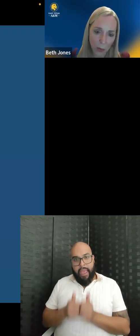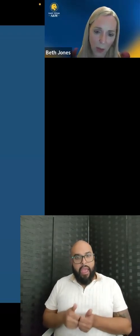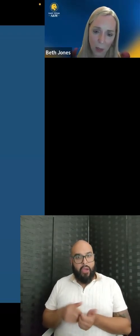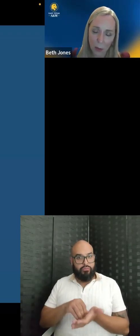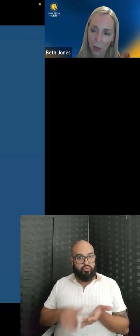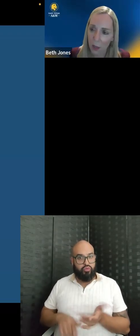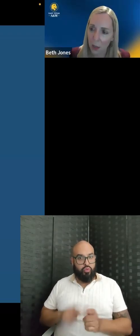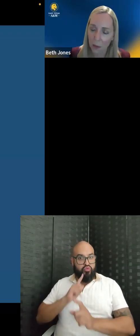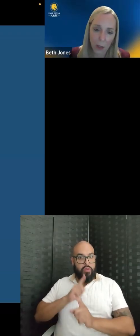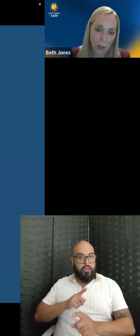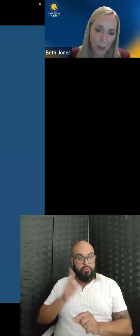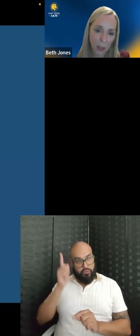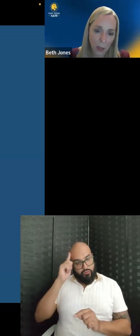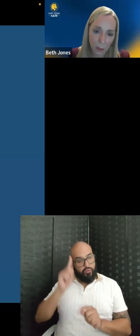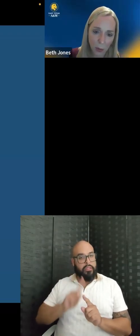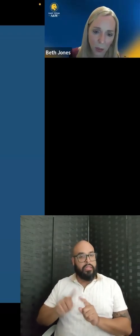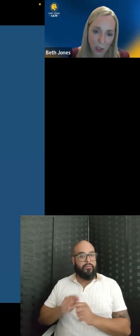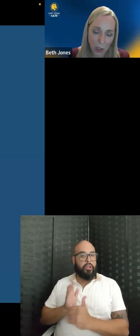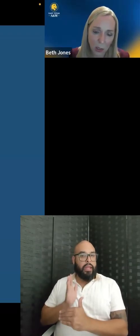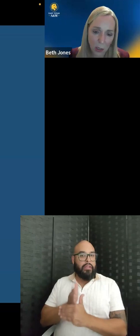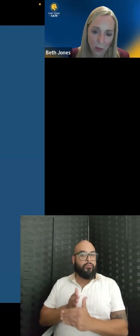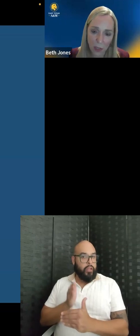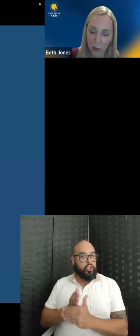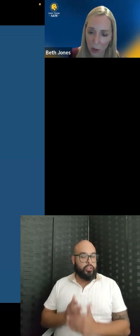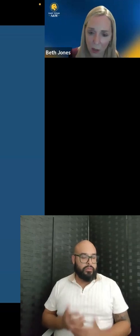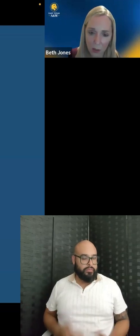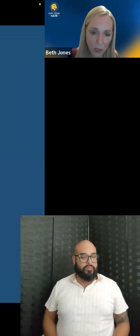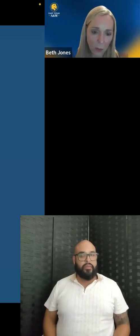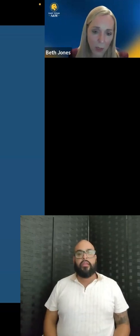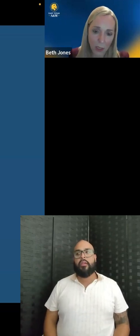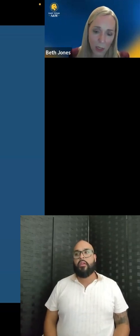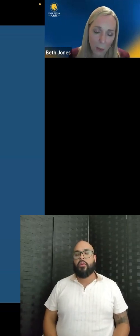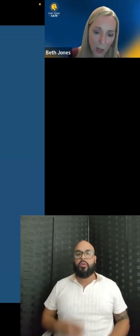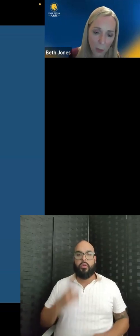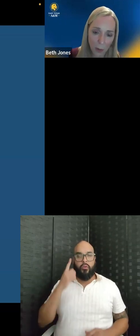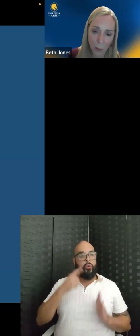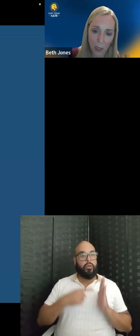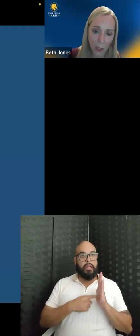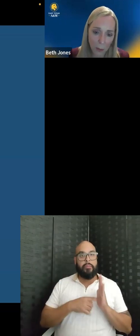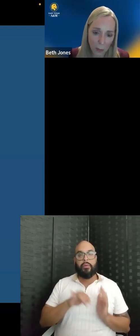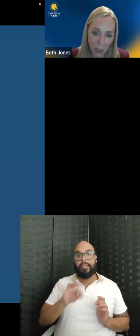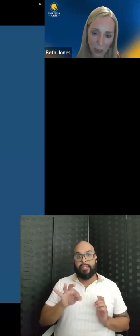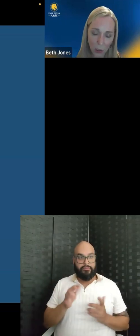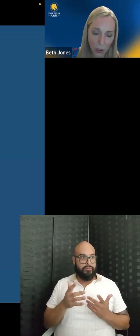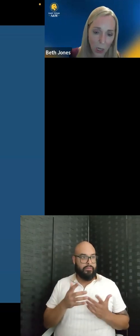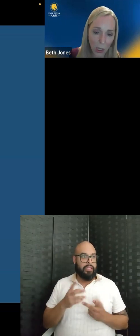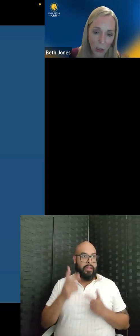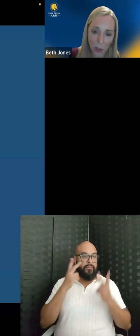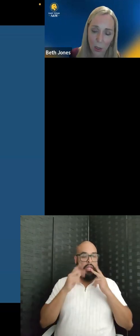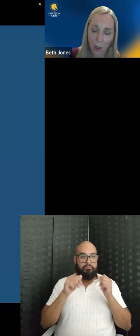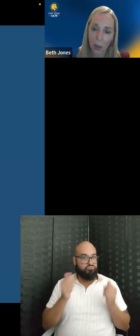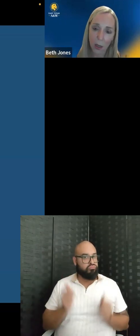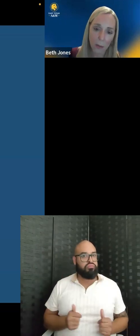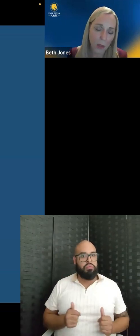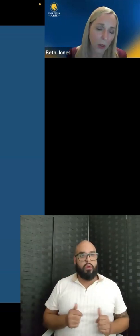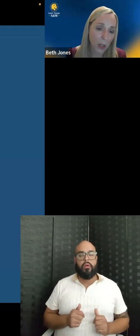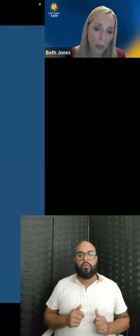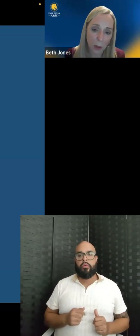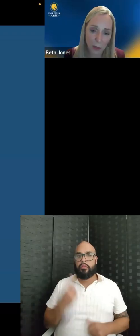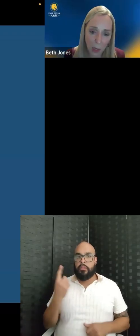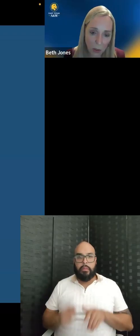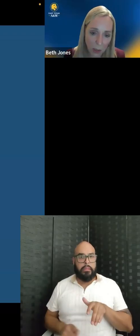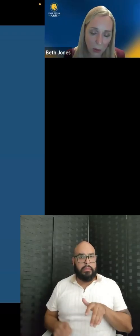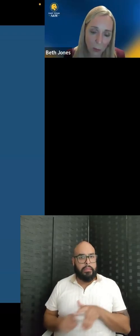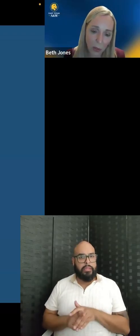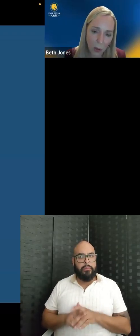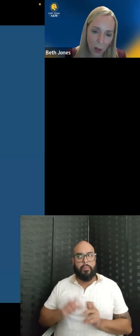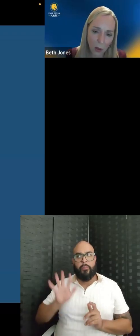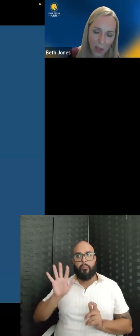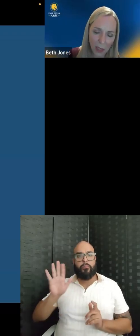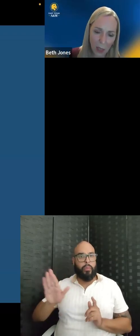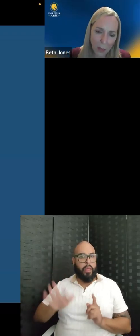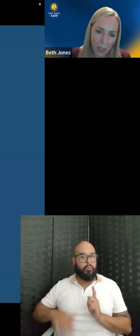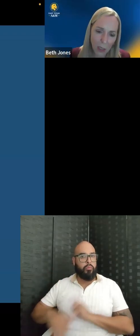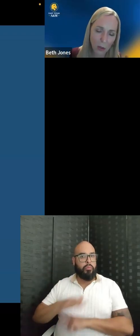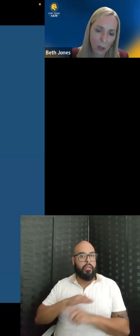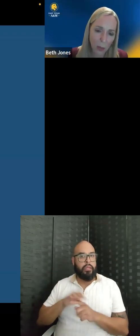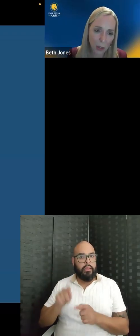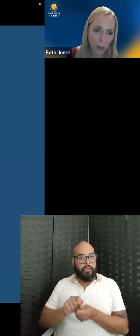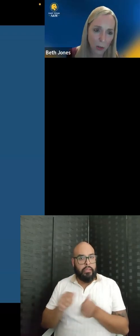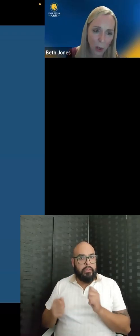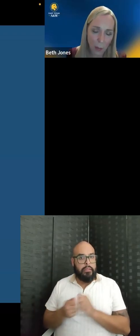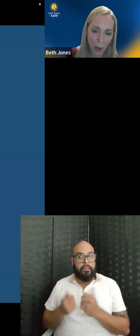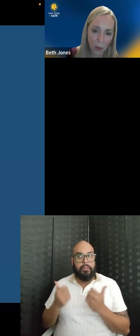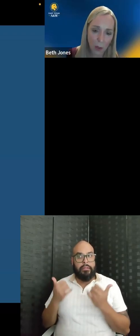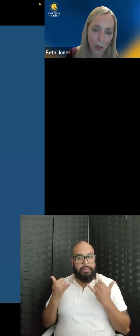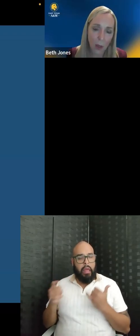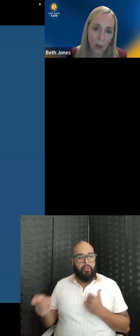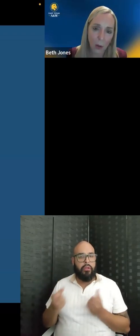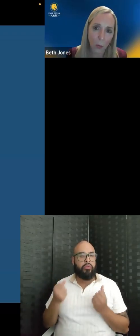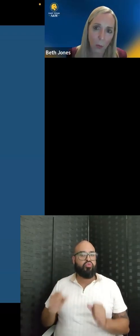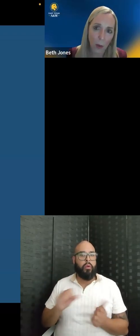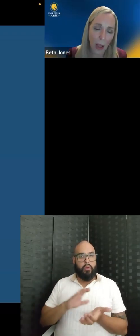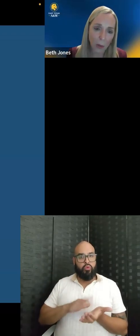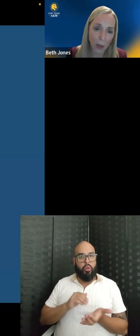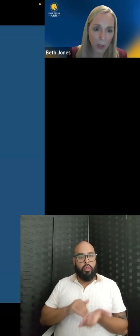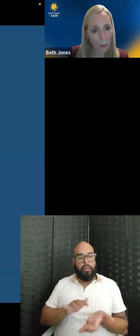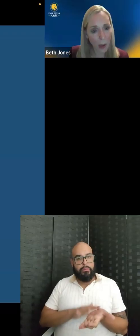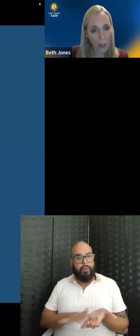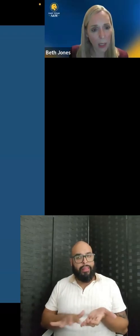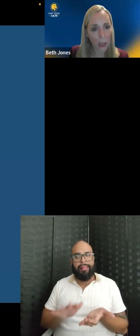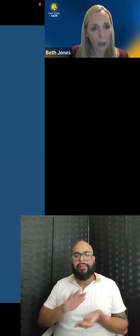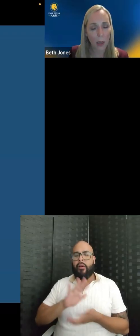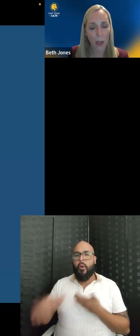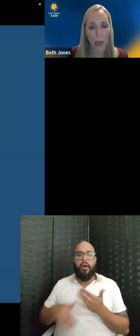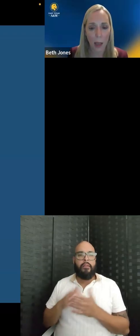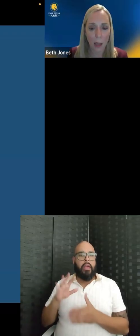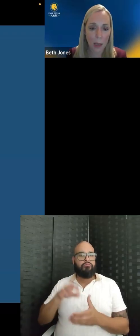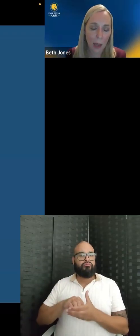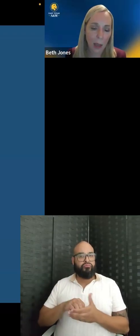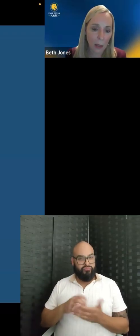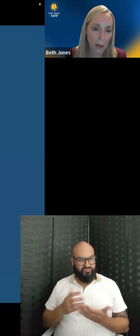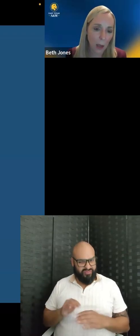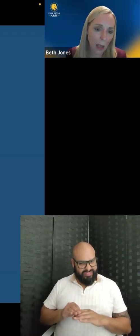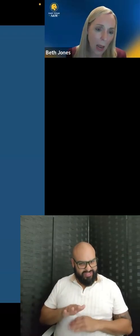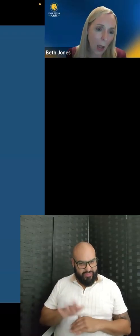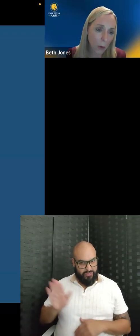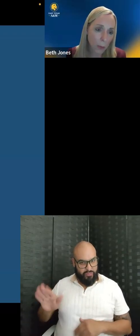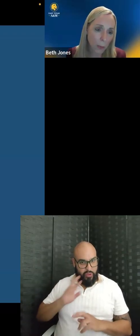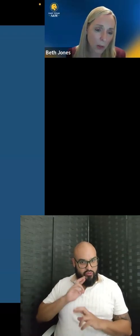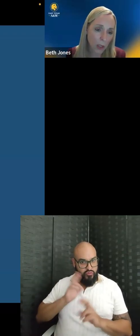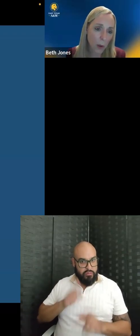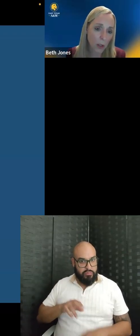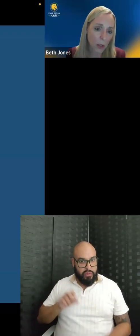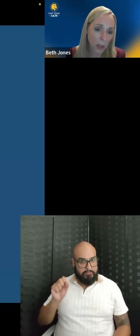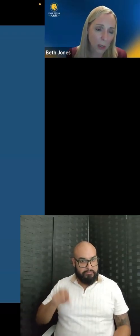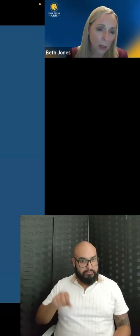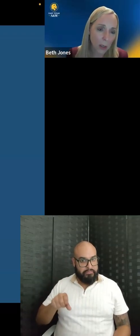if they've had a very sudden progression in their vision loss or something has come up, their medium needs to change, they're in the middle of now trying to learn Braille, all of that comes into the picture about, you know, how they're responding and how we're progress monitoring.